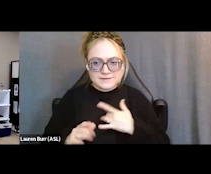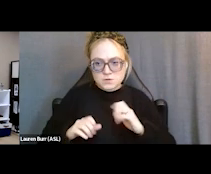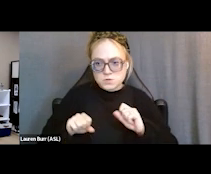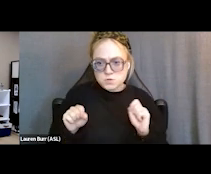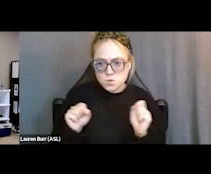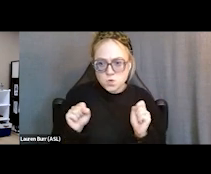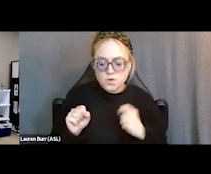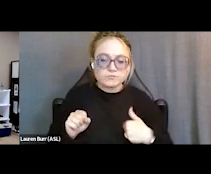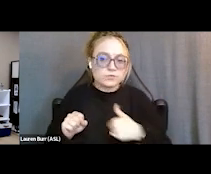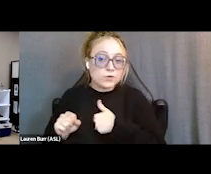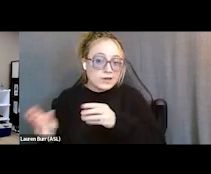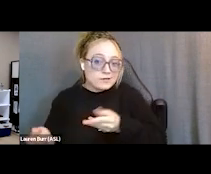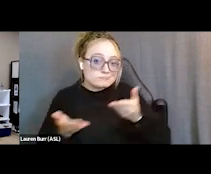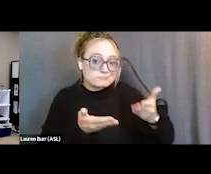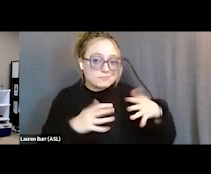to a place they're trying to contact.